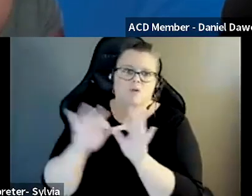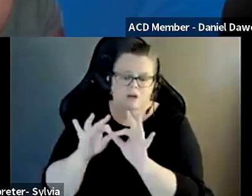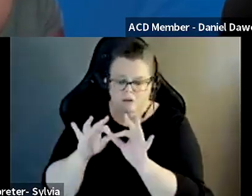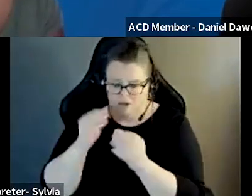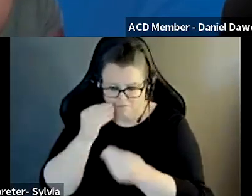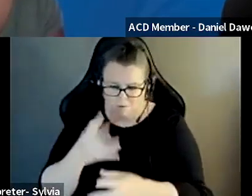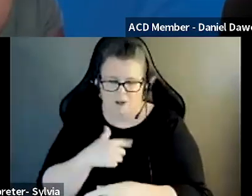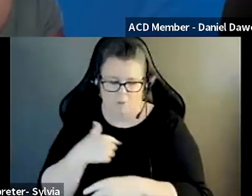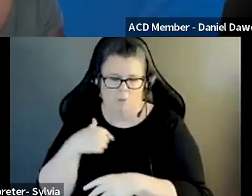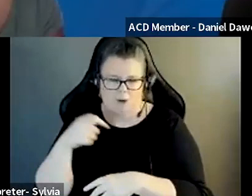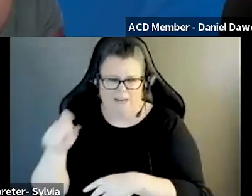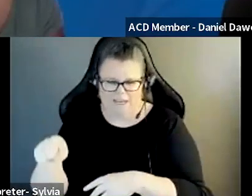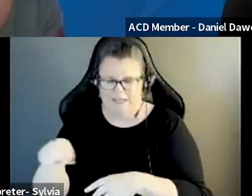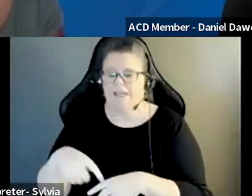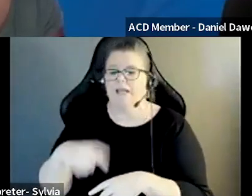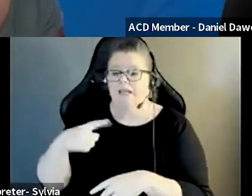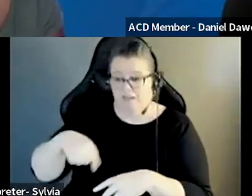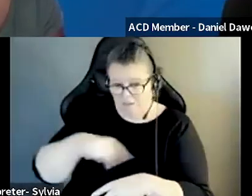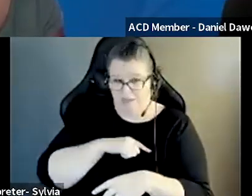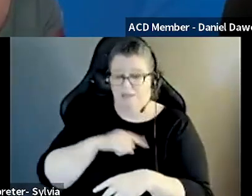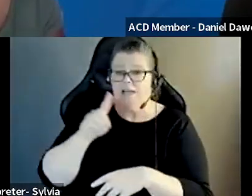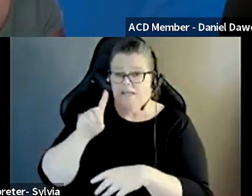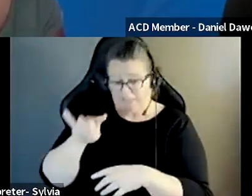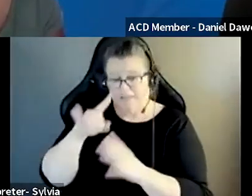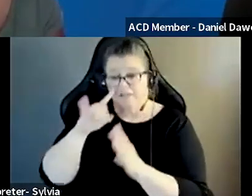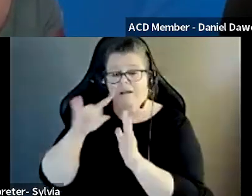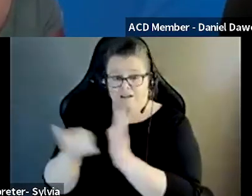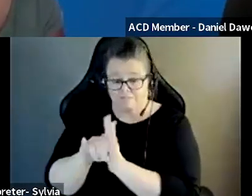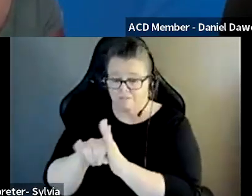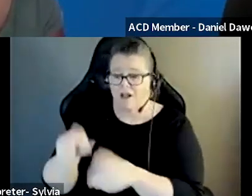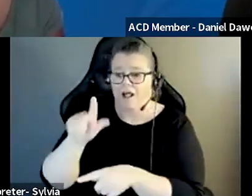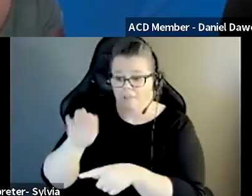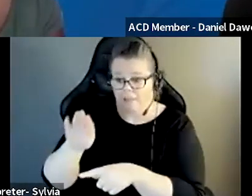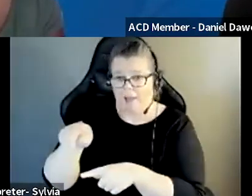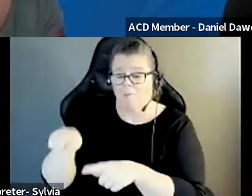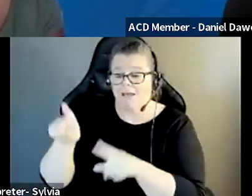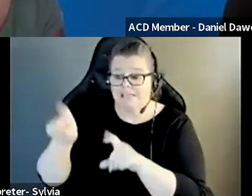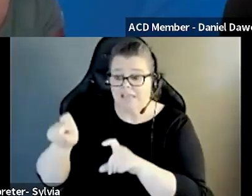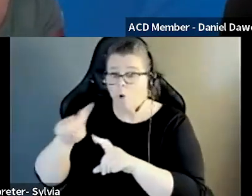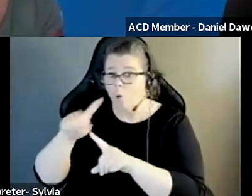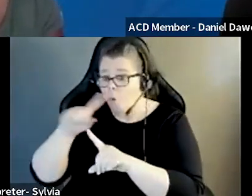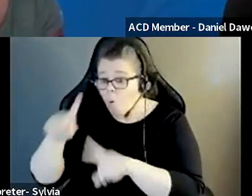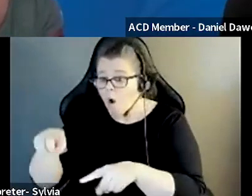we have identified laboratory test ordering and results. It's one of our primary use cases to try